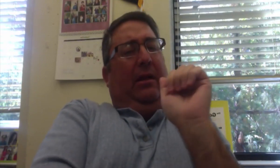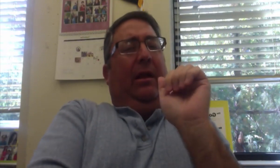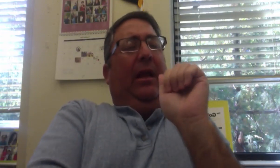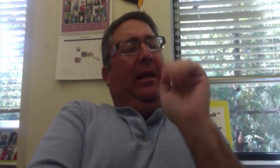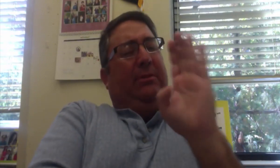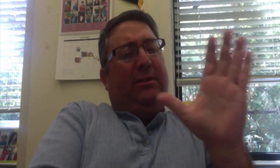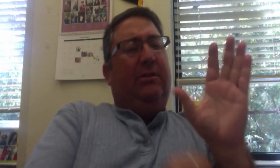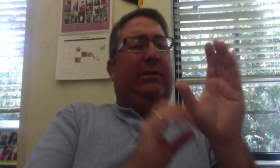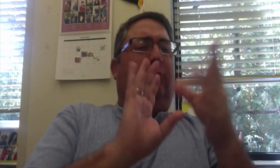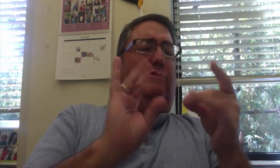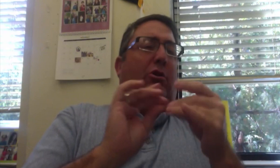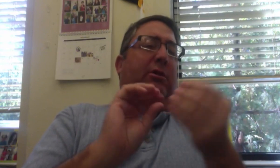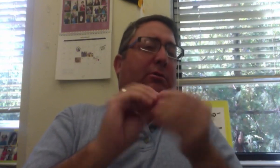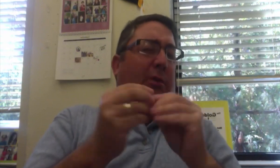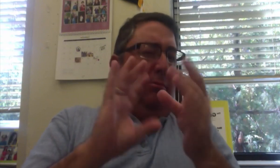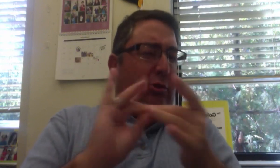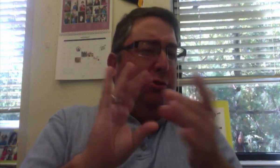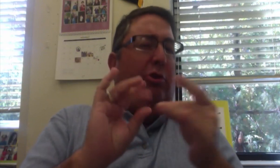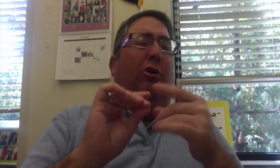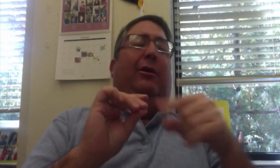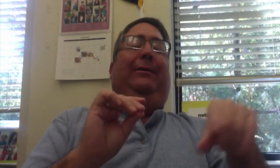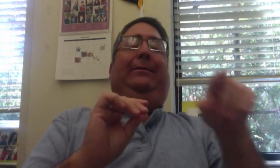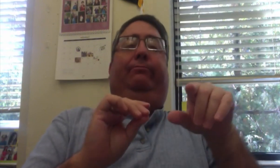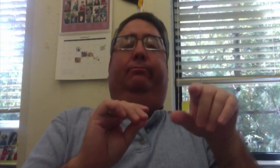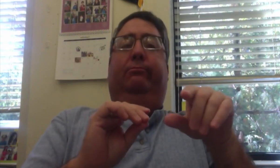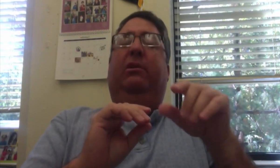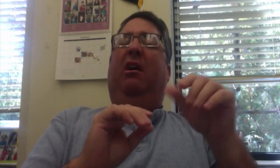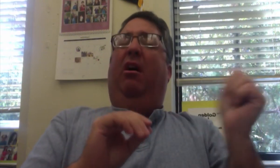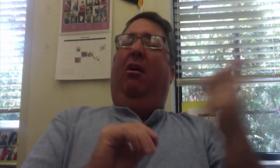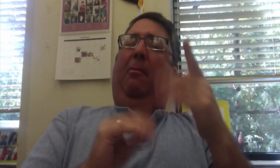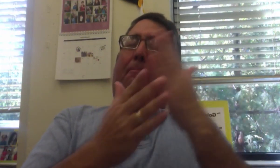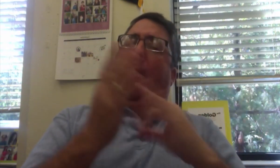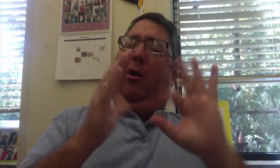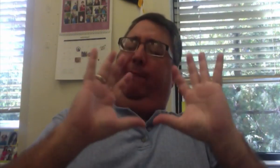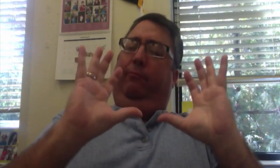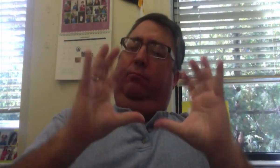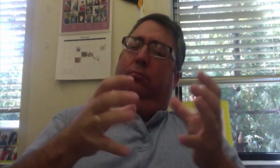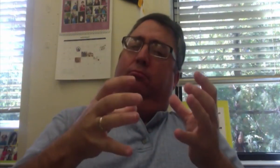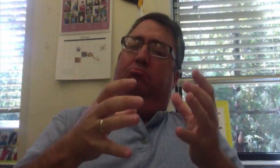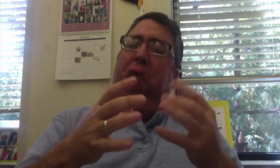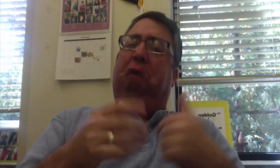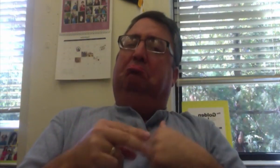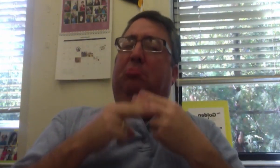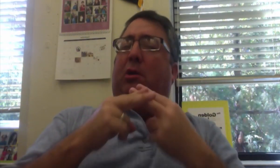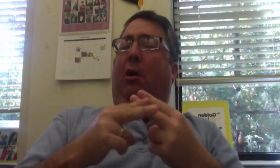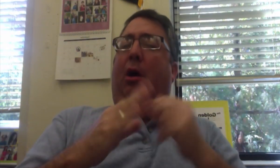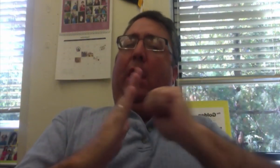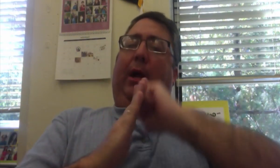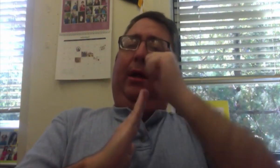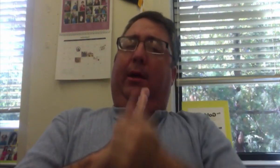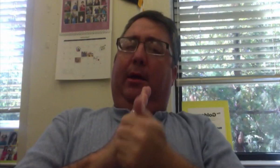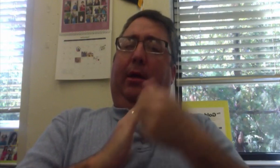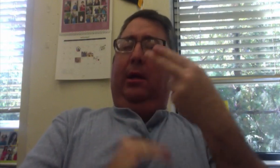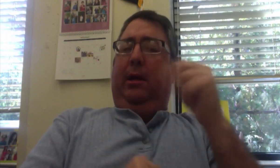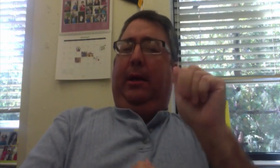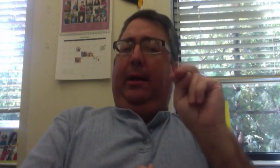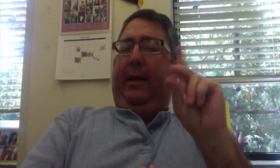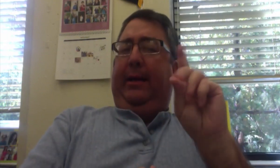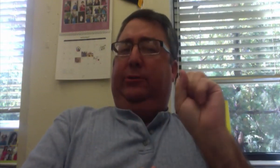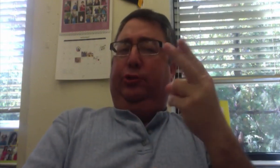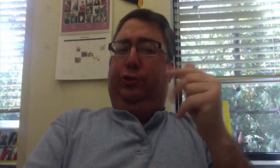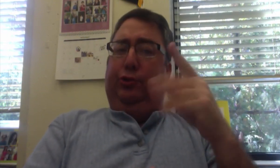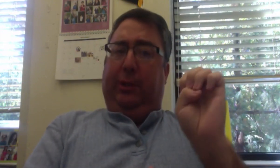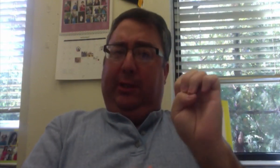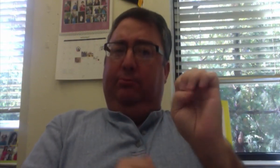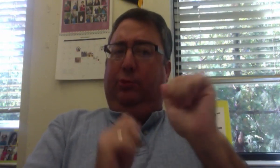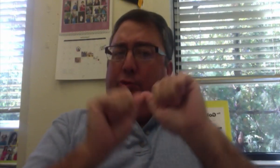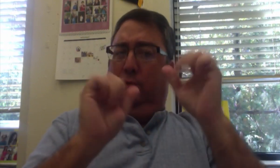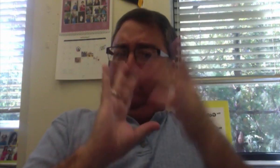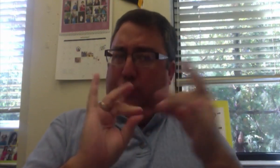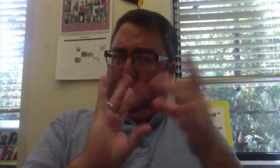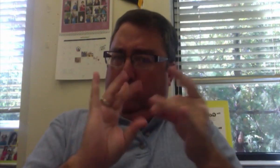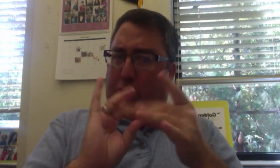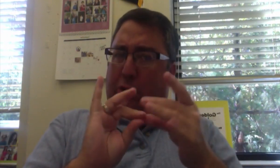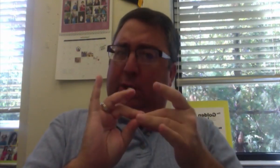ABC Stories, Number Stories, are all part of a genre I call "Handshape Stories".